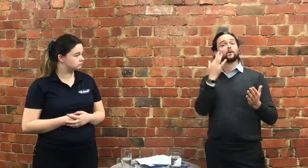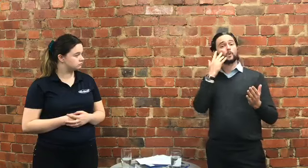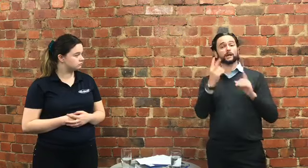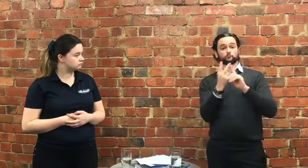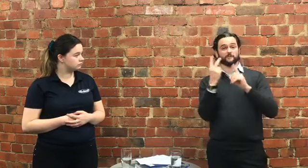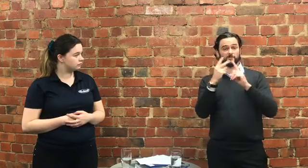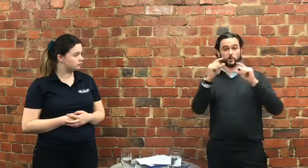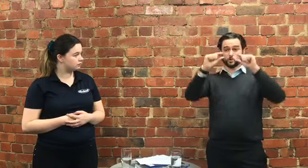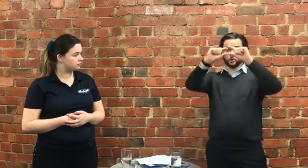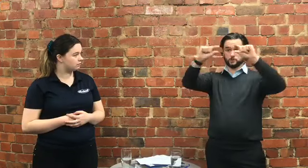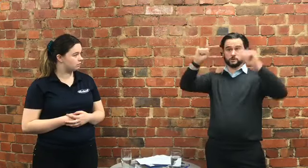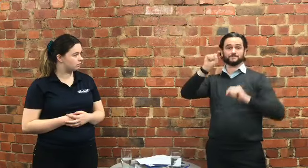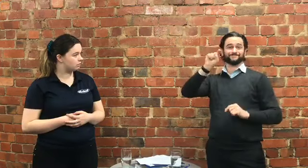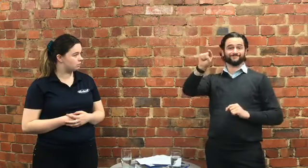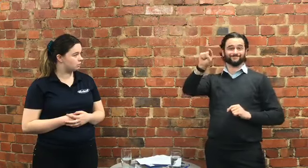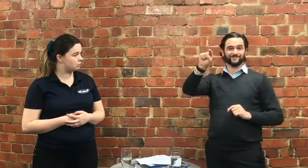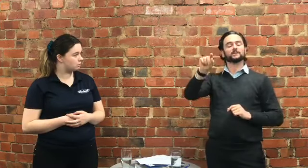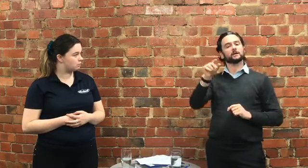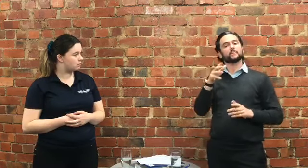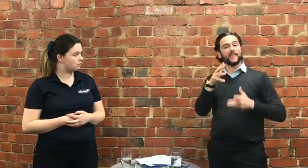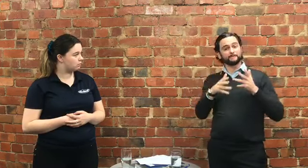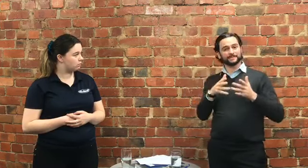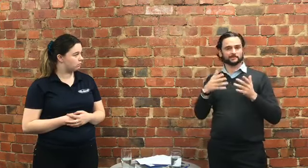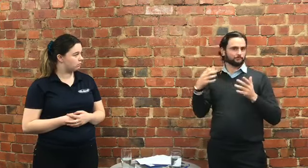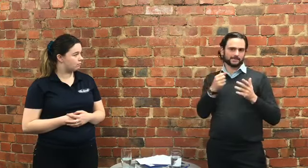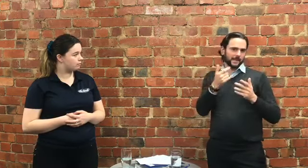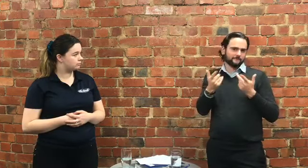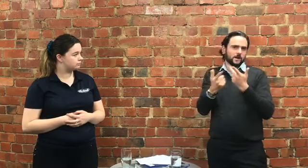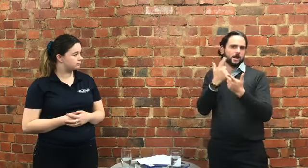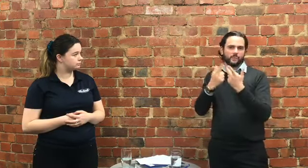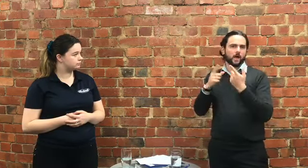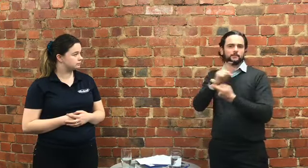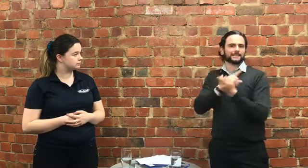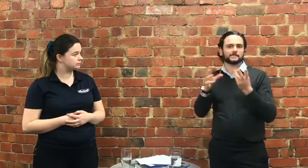so your plan will actually say when your review is due,